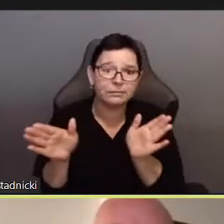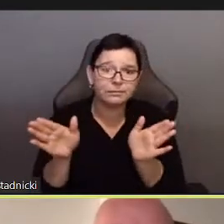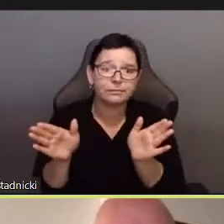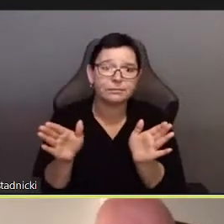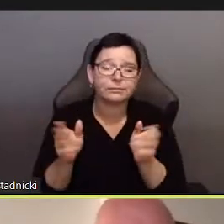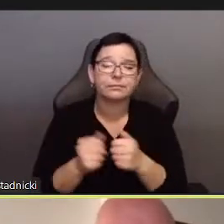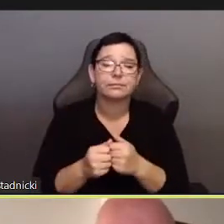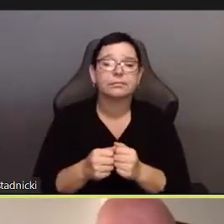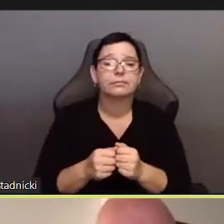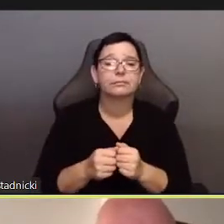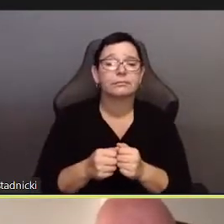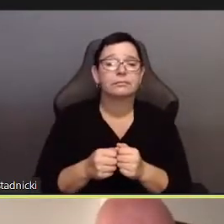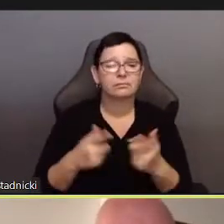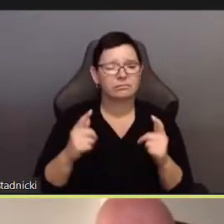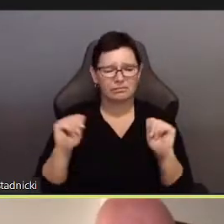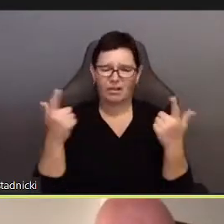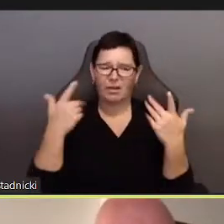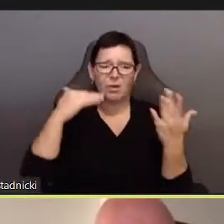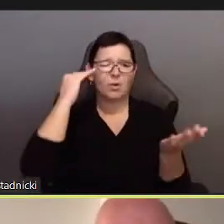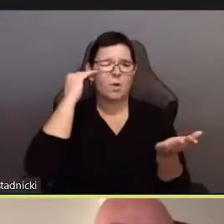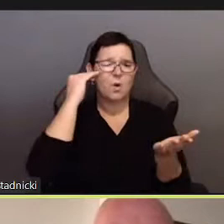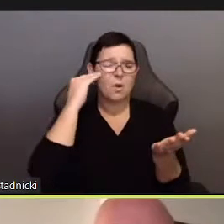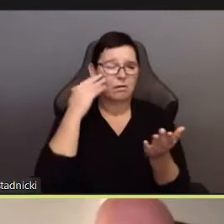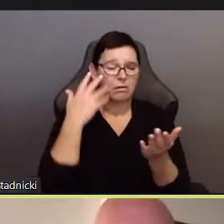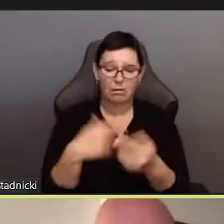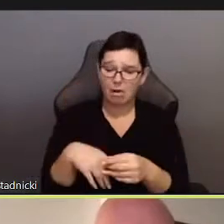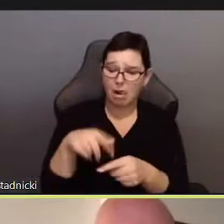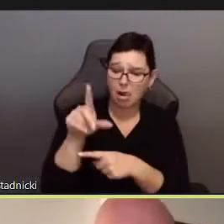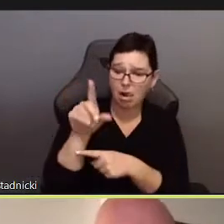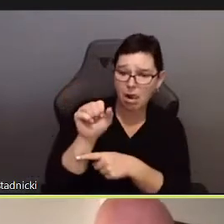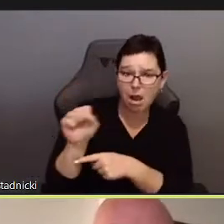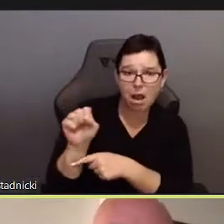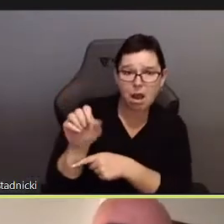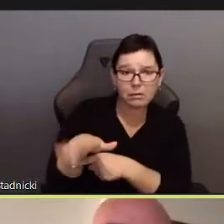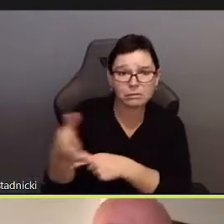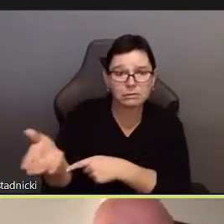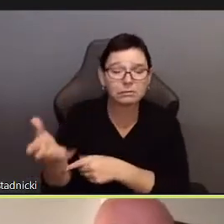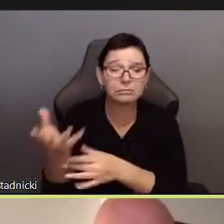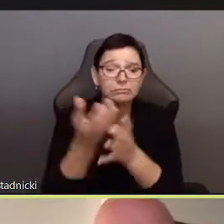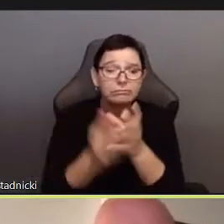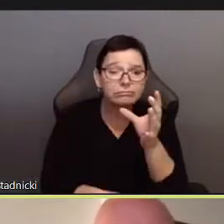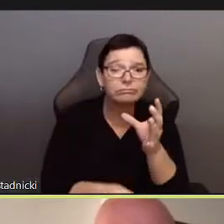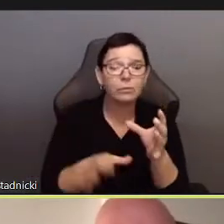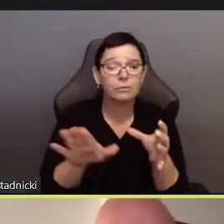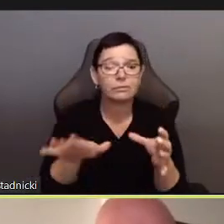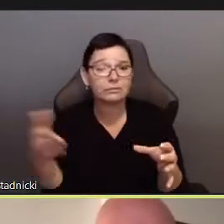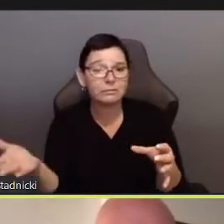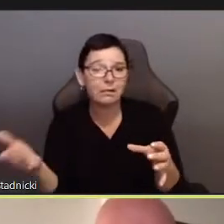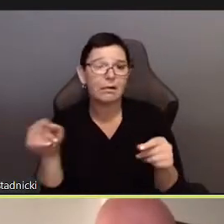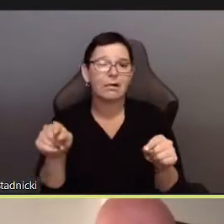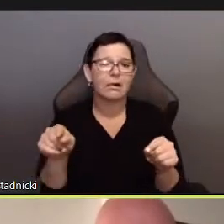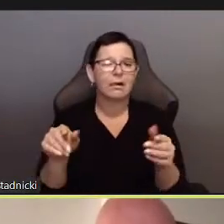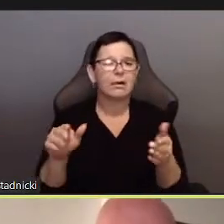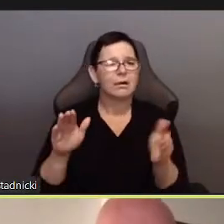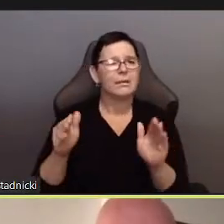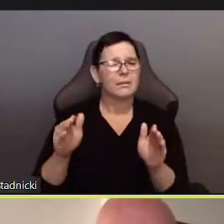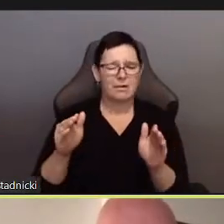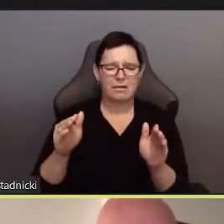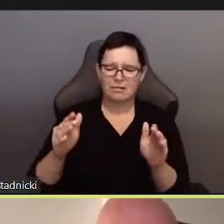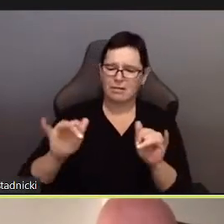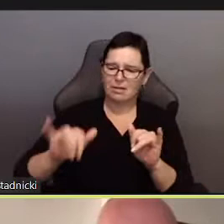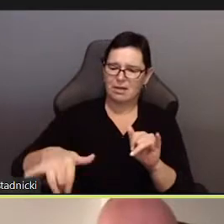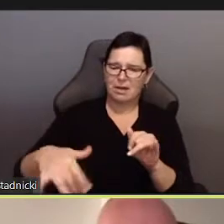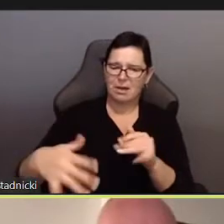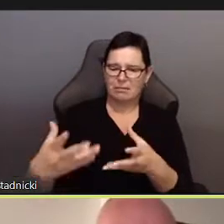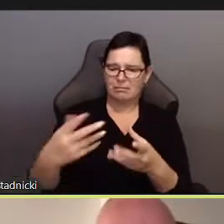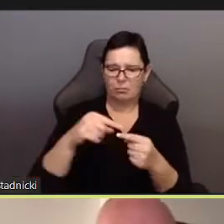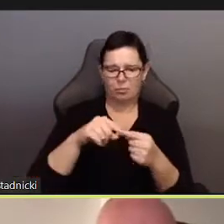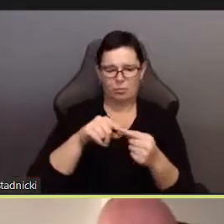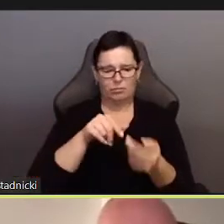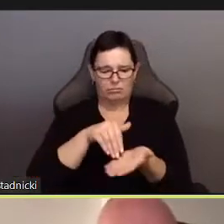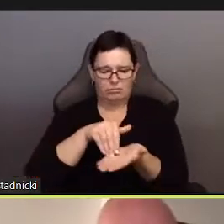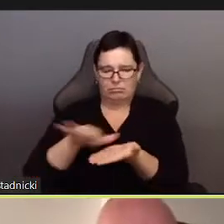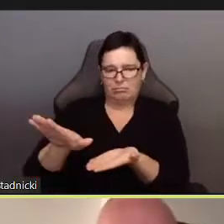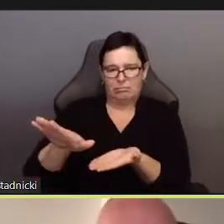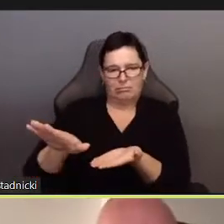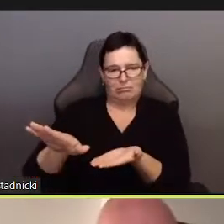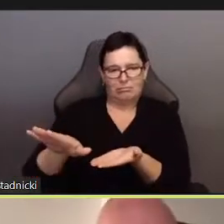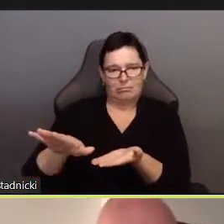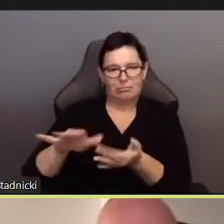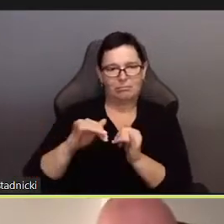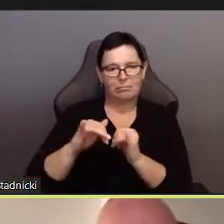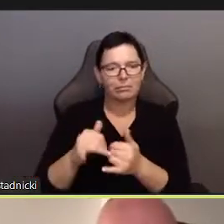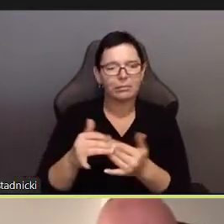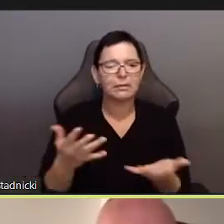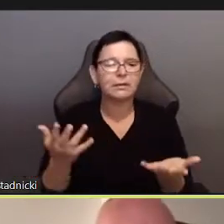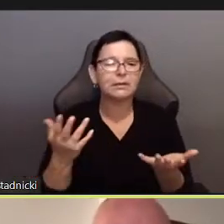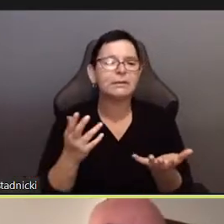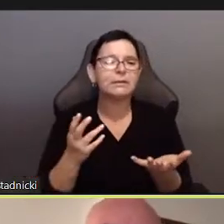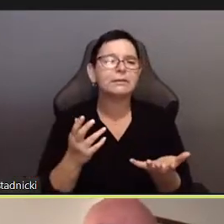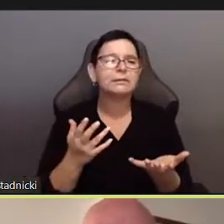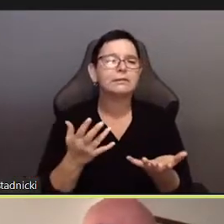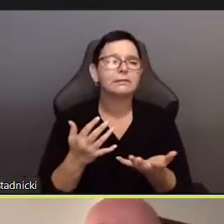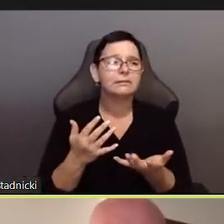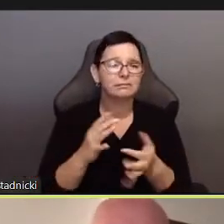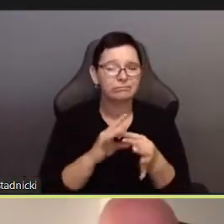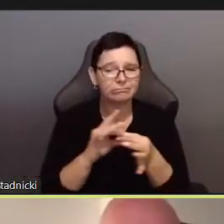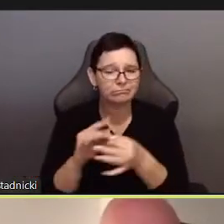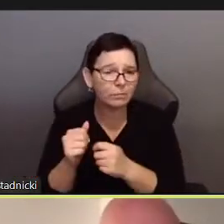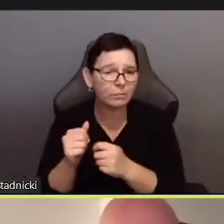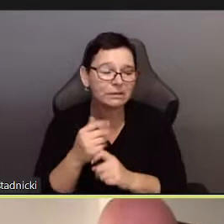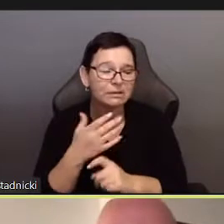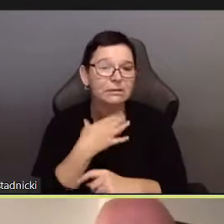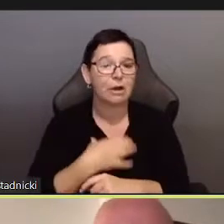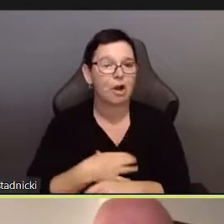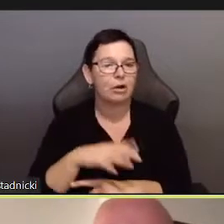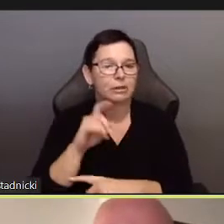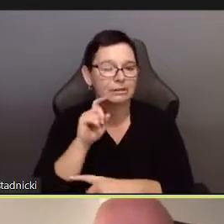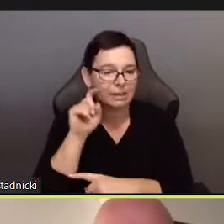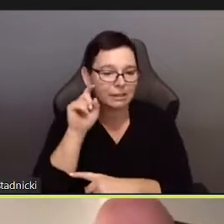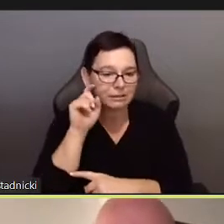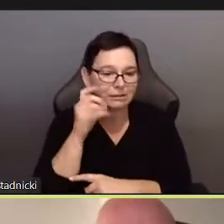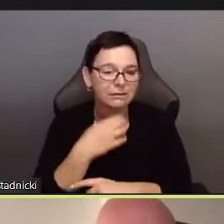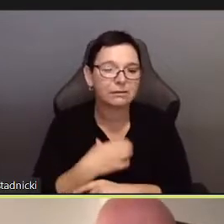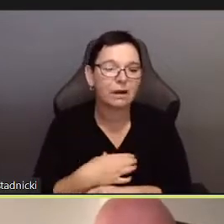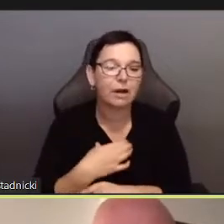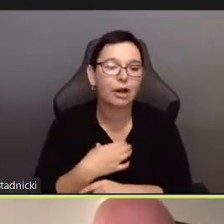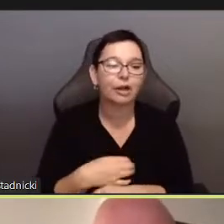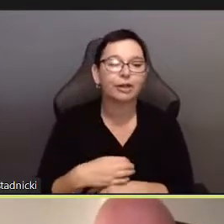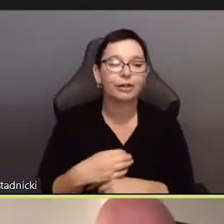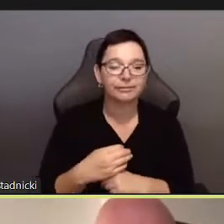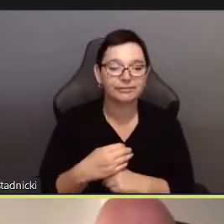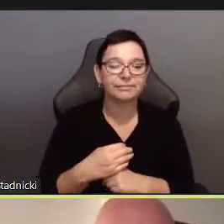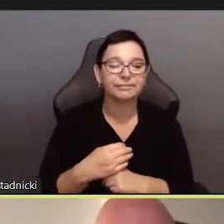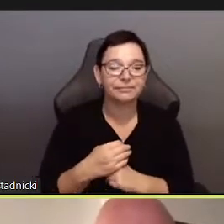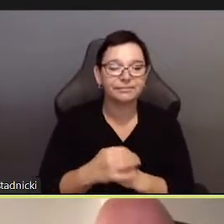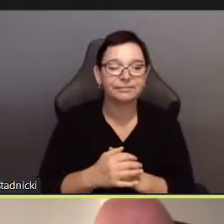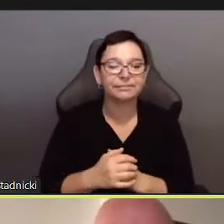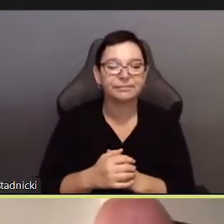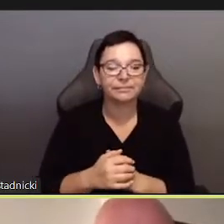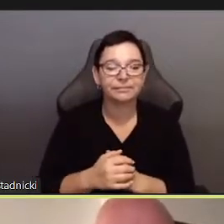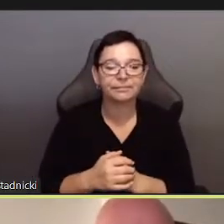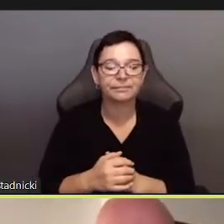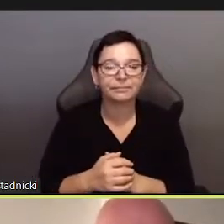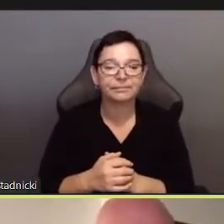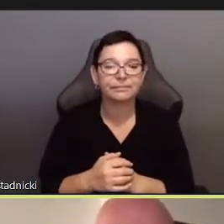is not affected in anyway across the globe or the world. Of who is included and who is excluded.